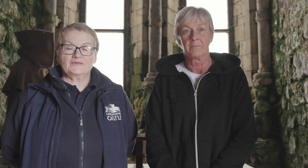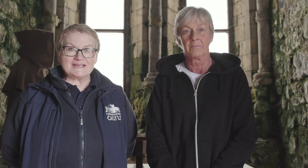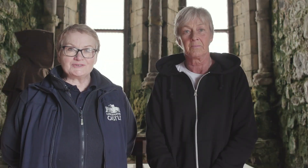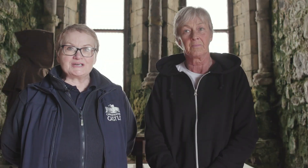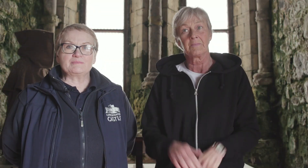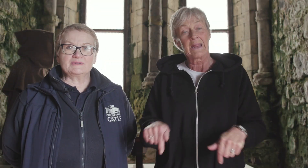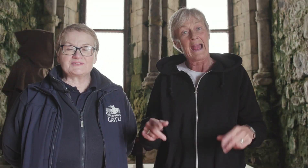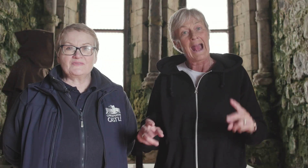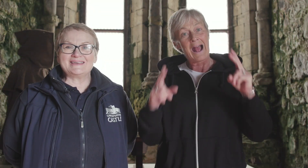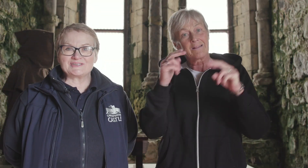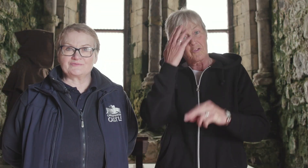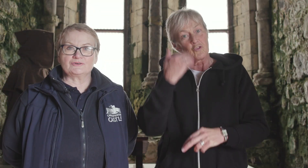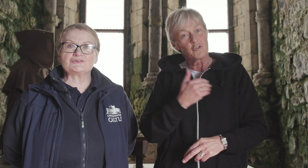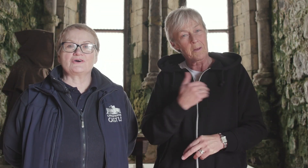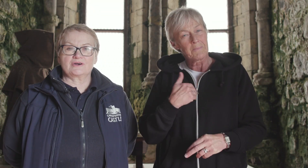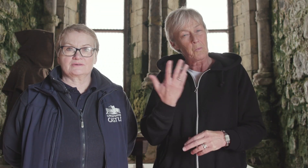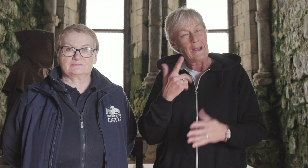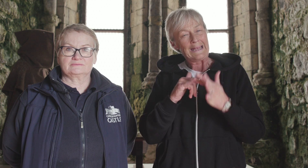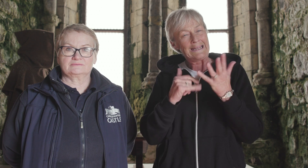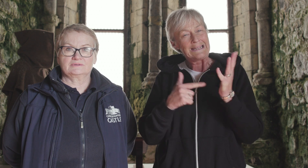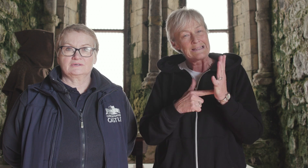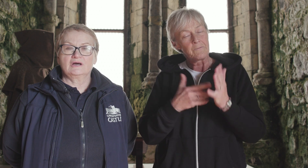The castle chapel is in the east front tower.